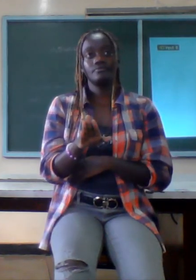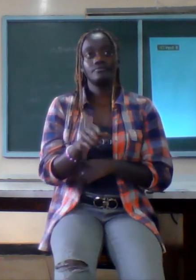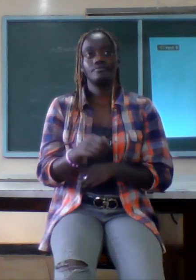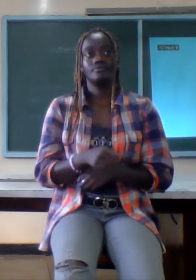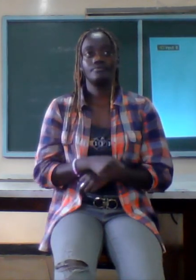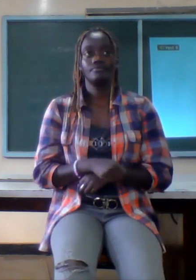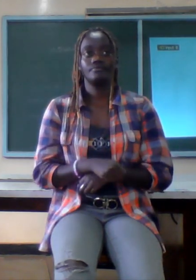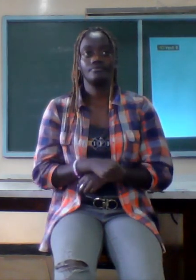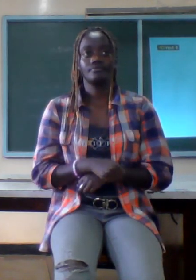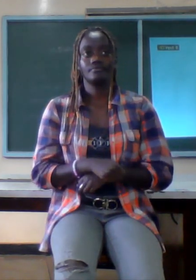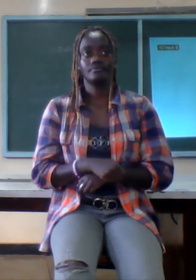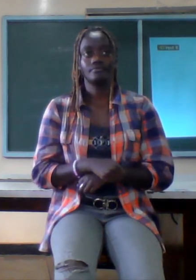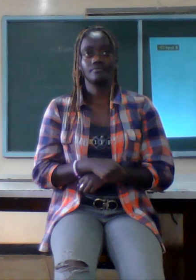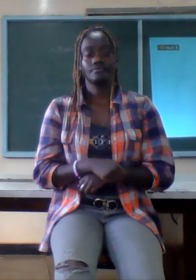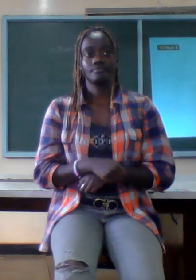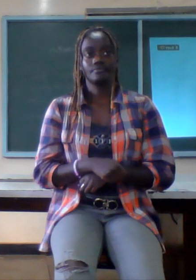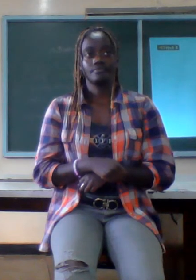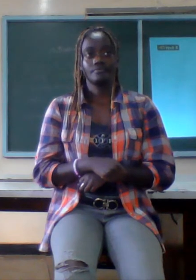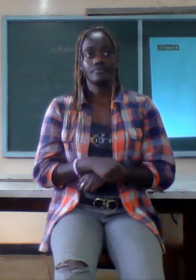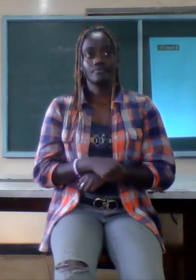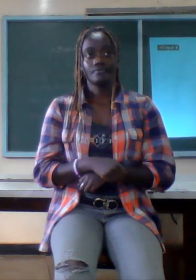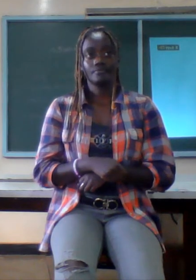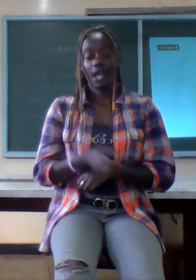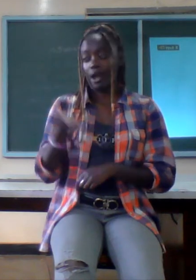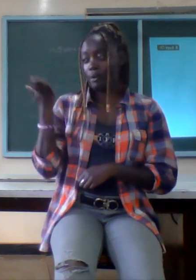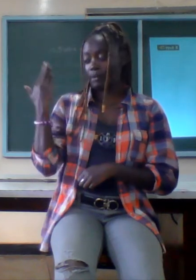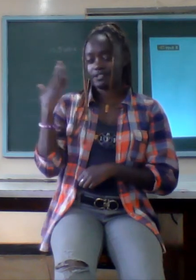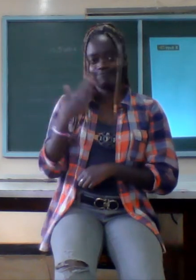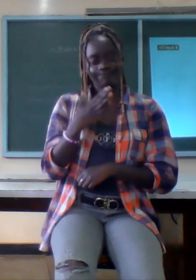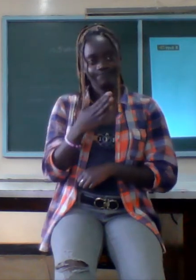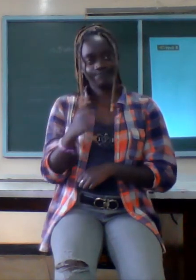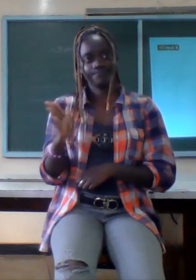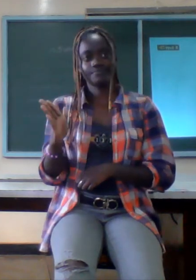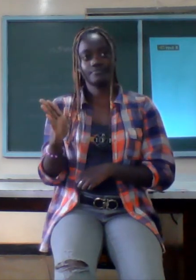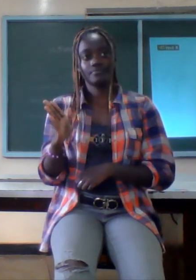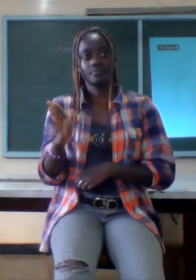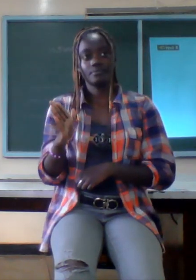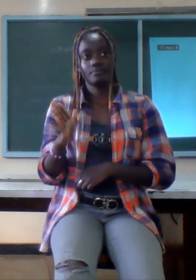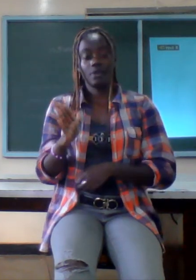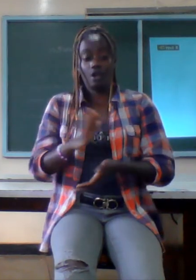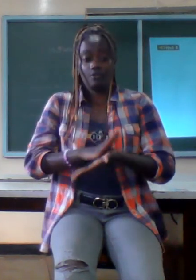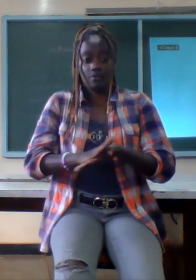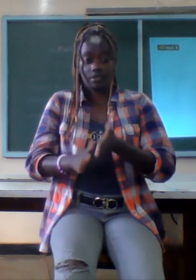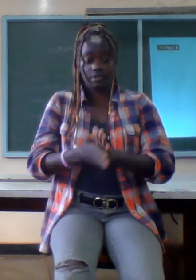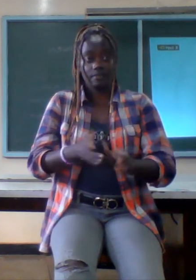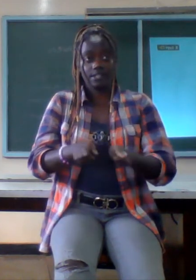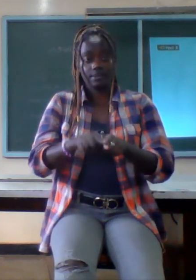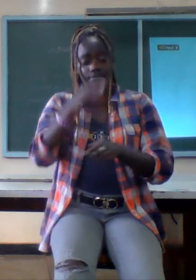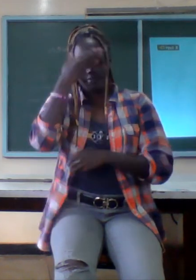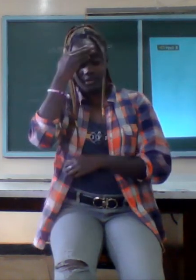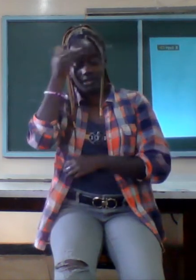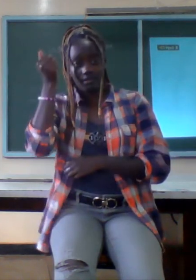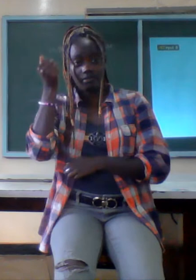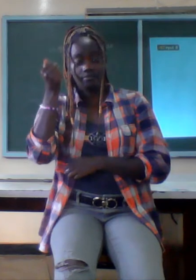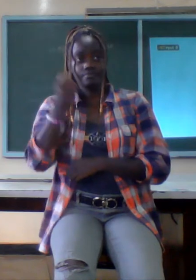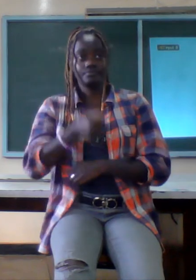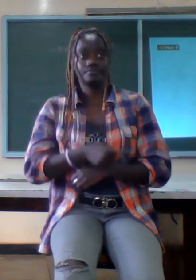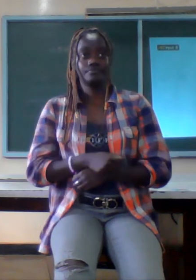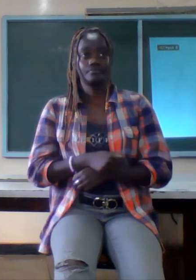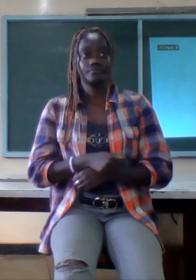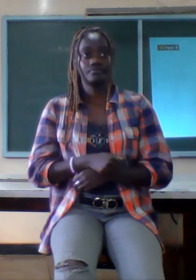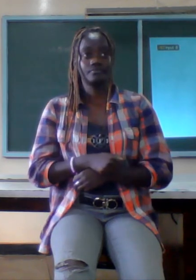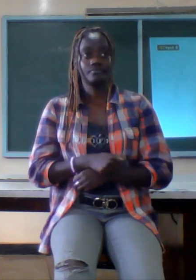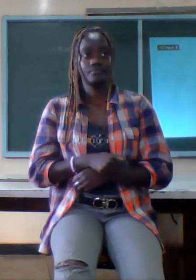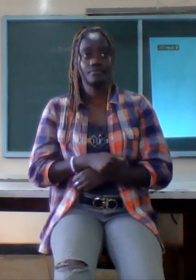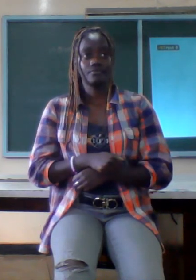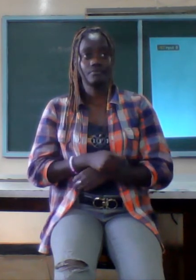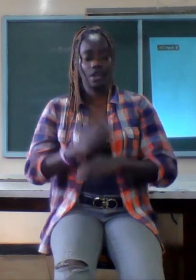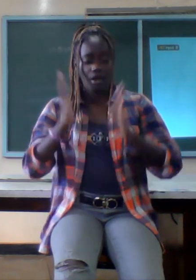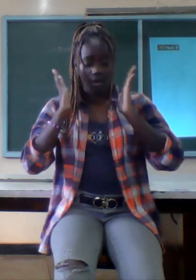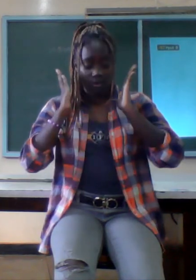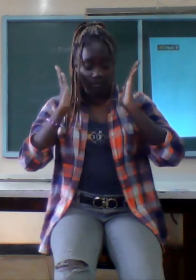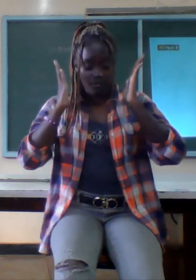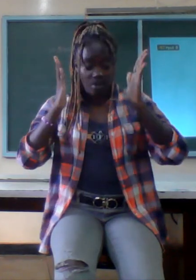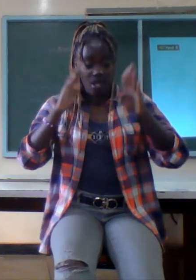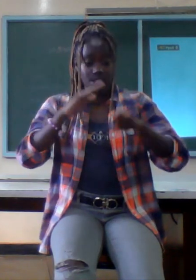all the things have bothering forgive and forget focus on the present and the future